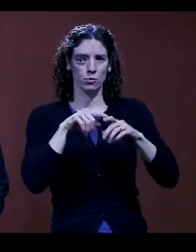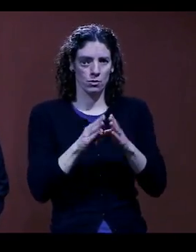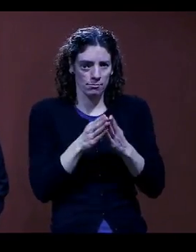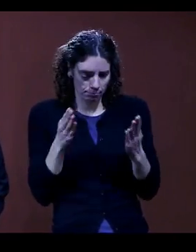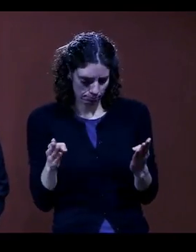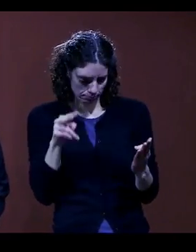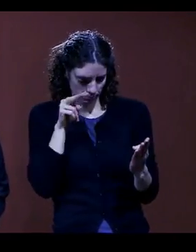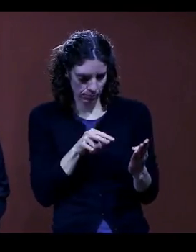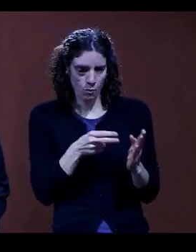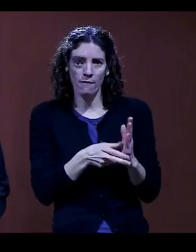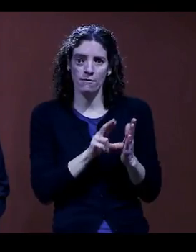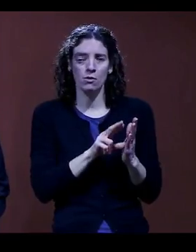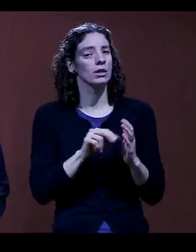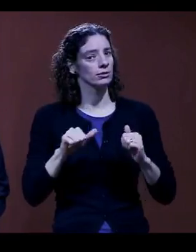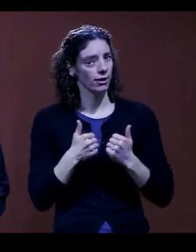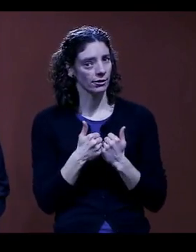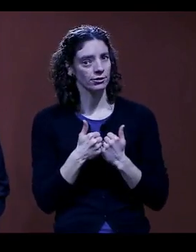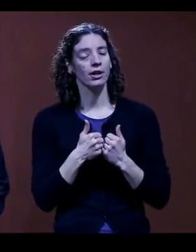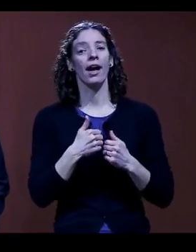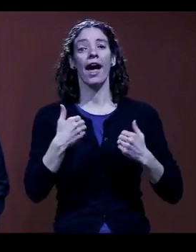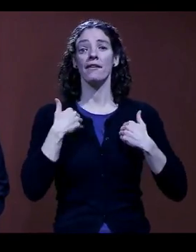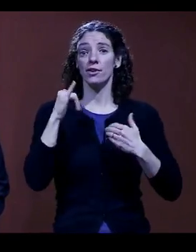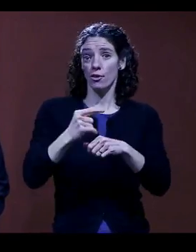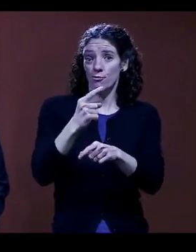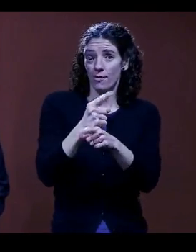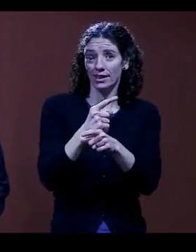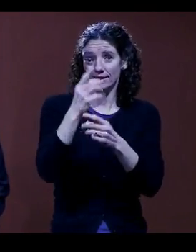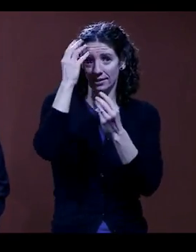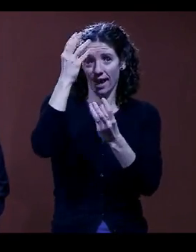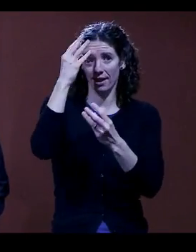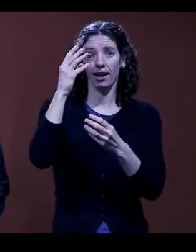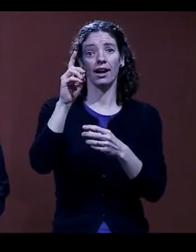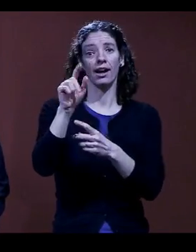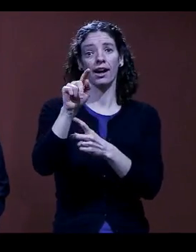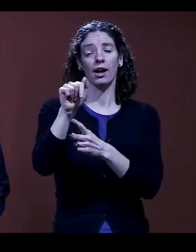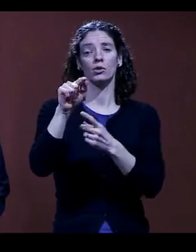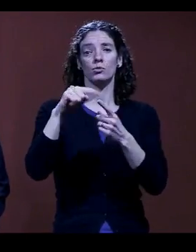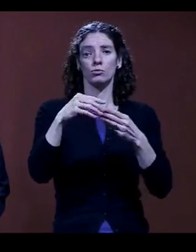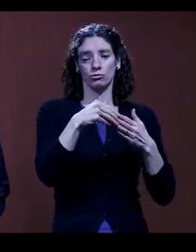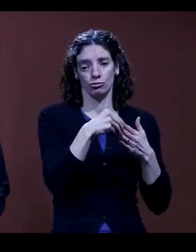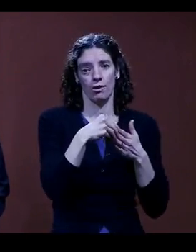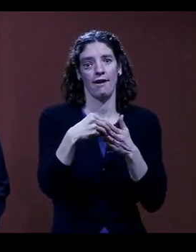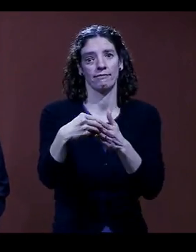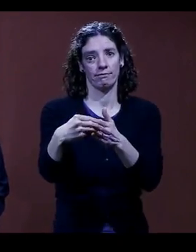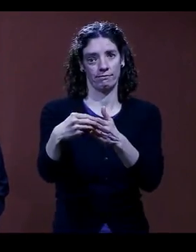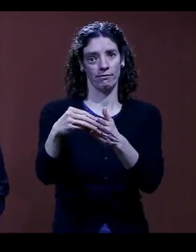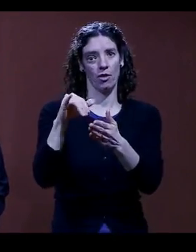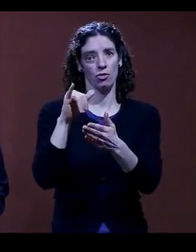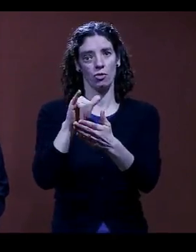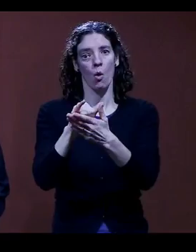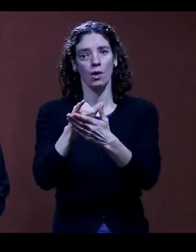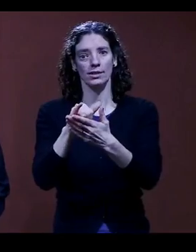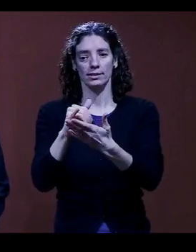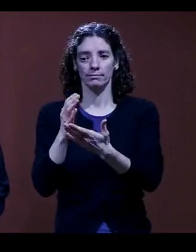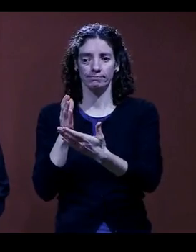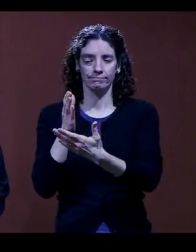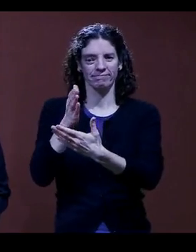and then just having the right data to drive the interventions you're wanting in the students you want to target